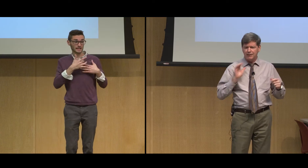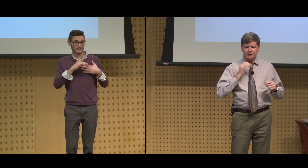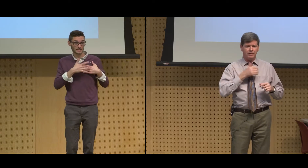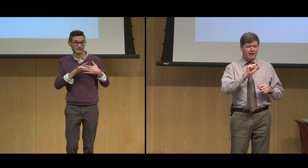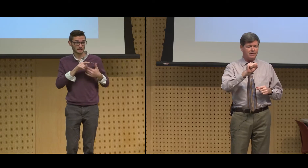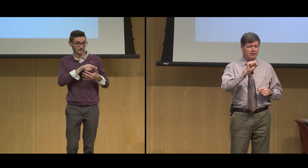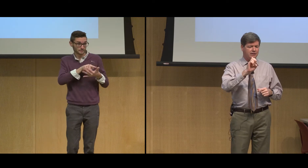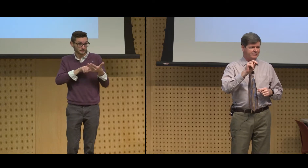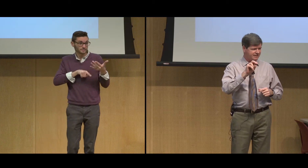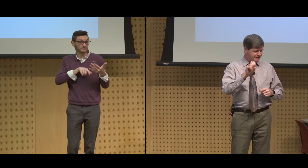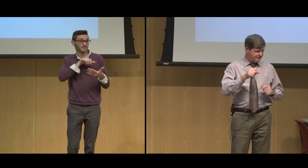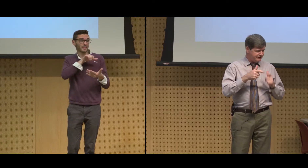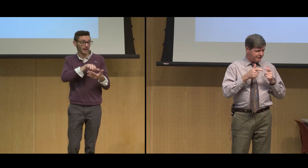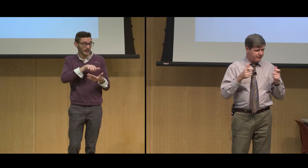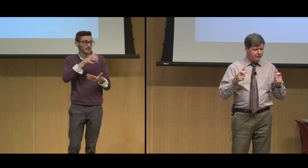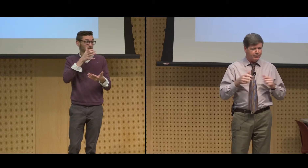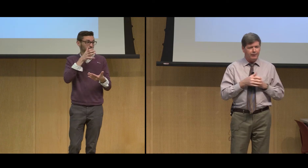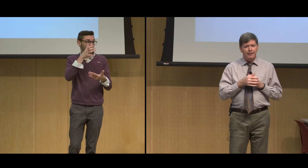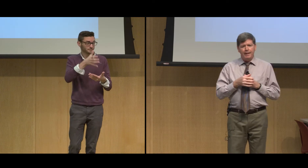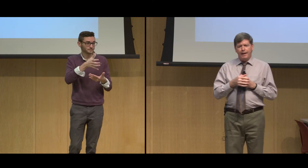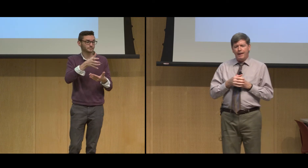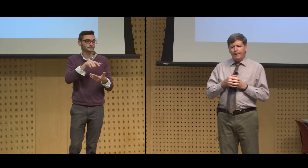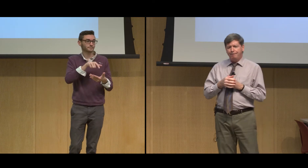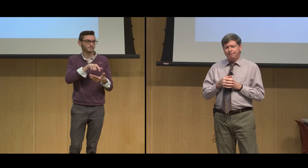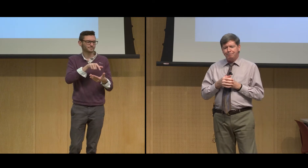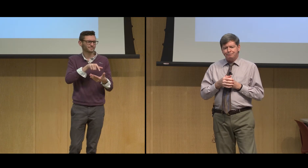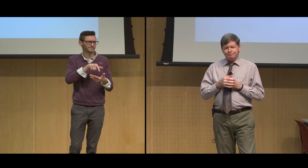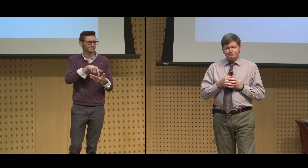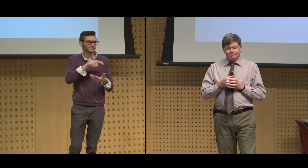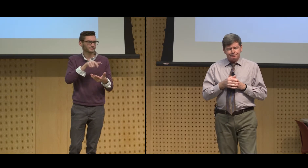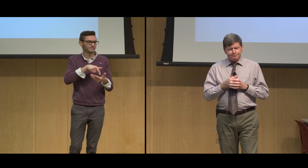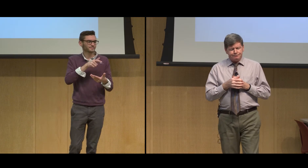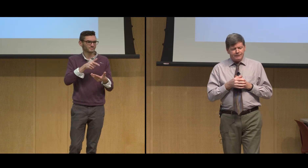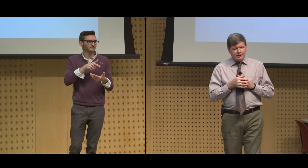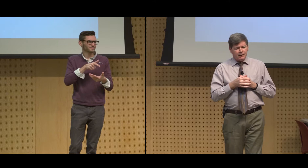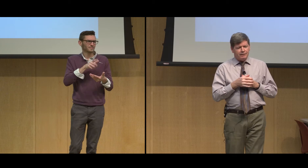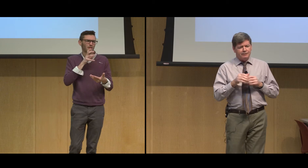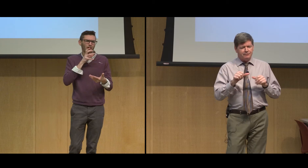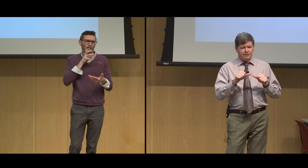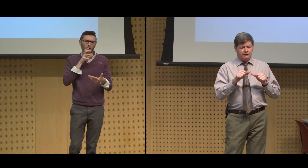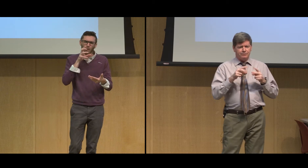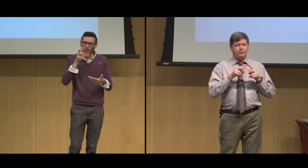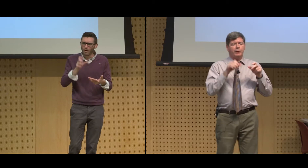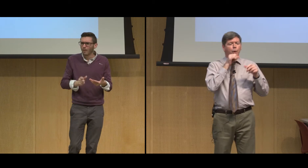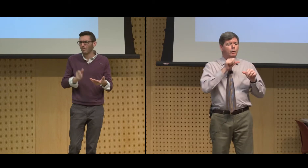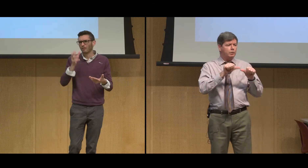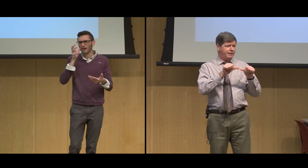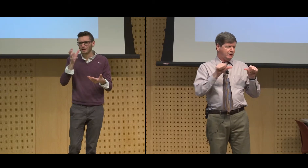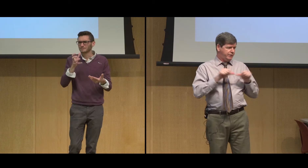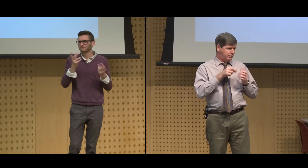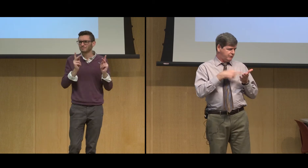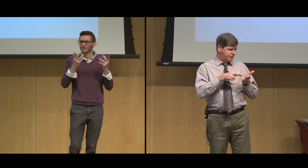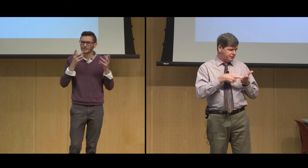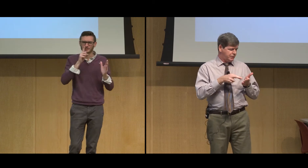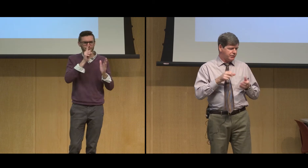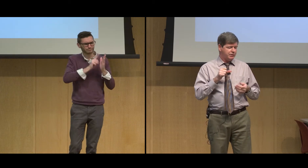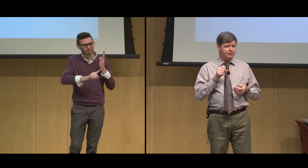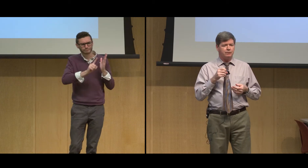you know, our senses, et cetera, um, uh, is a very old area of research.